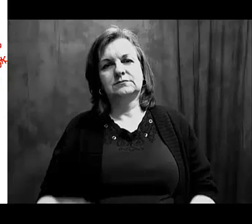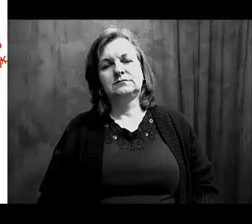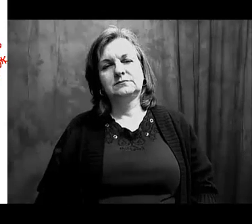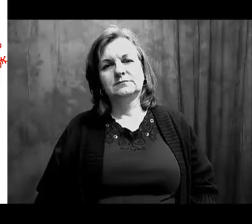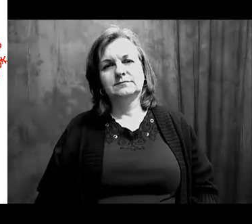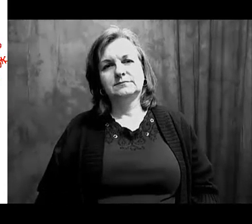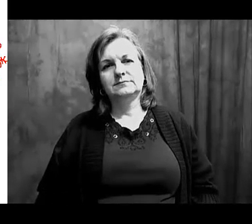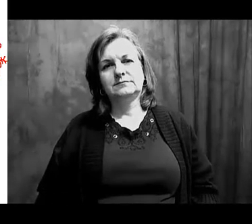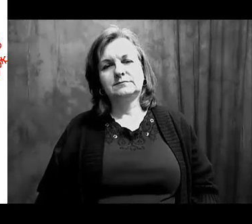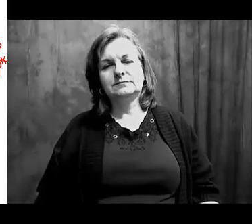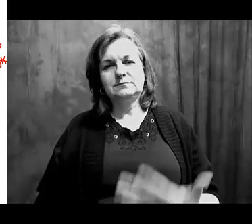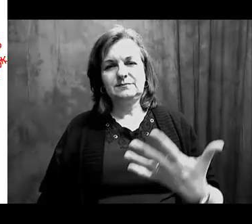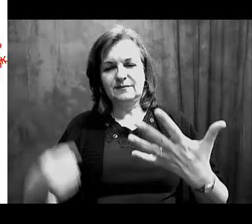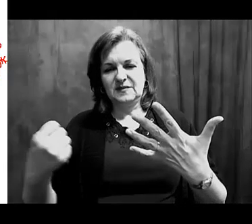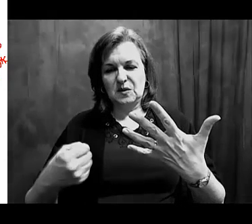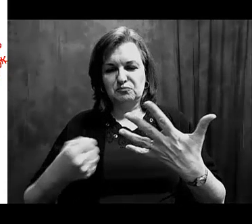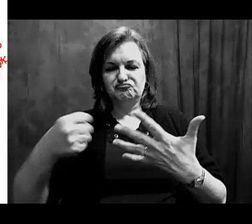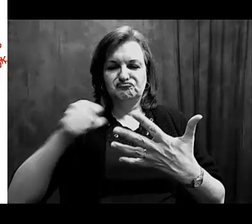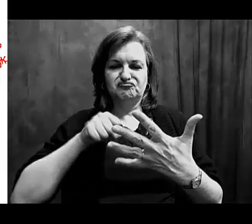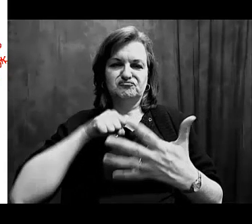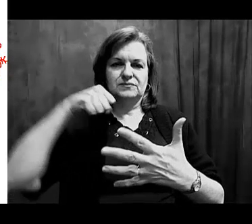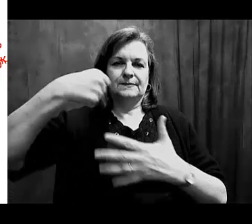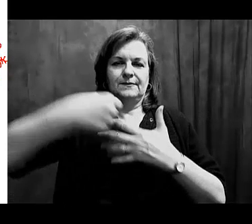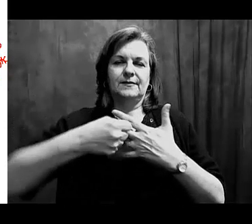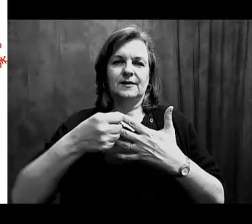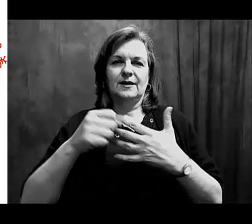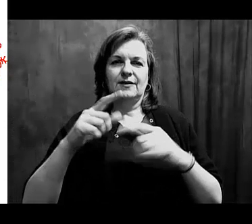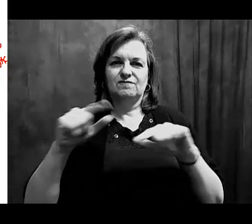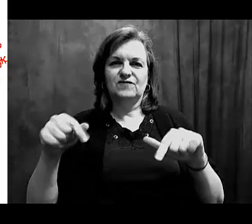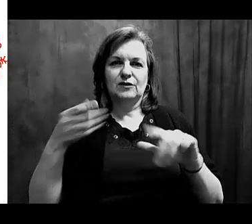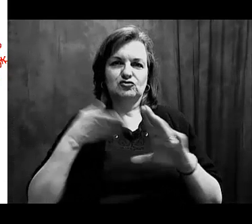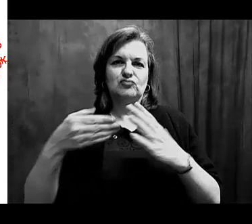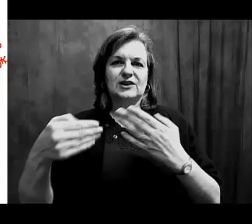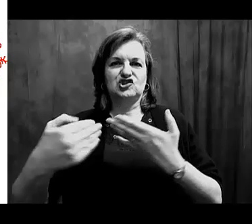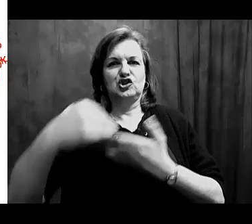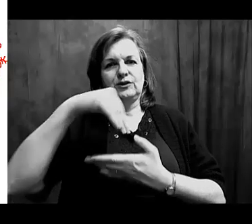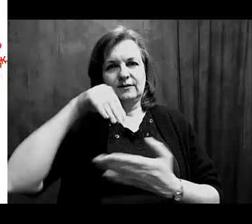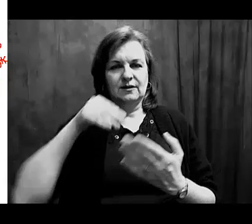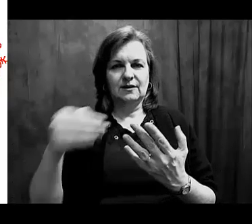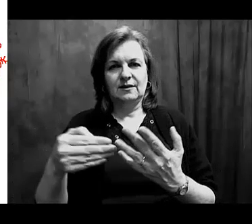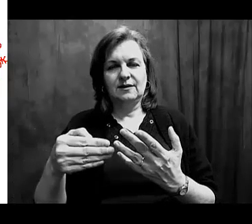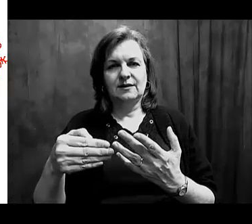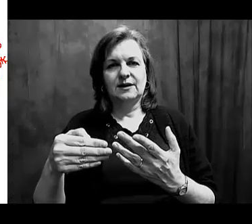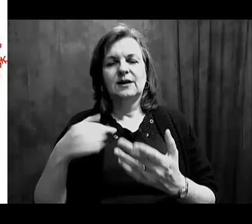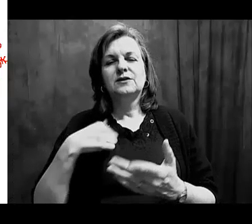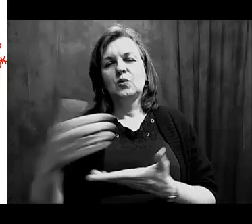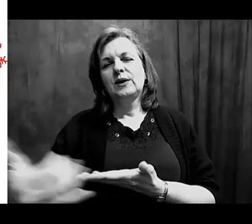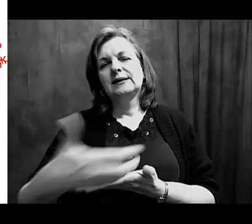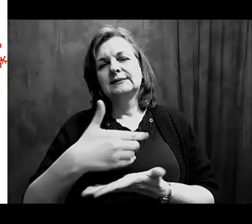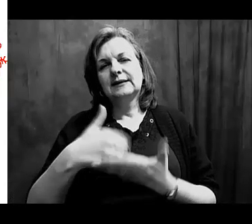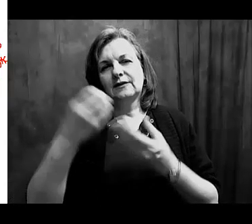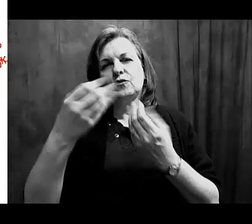and you see they are coming in from all over the place! so we're often funneling information